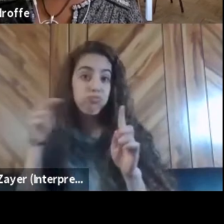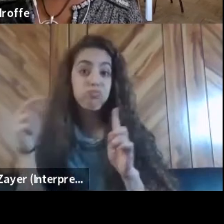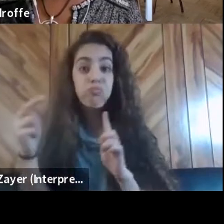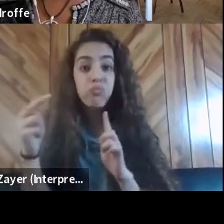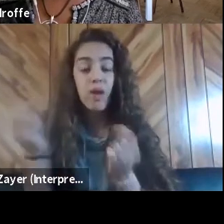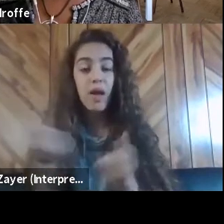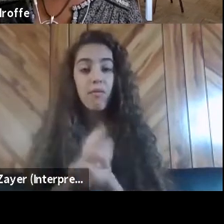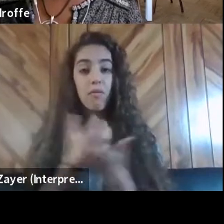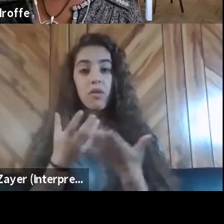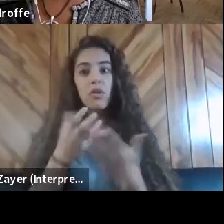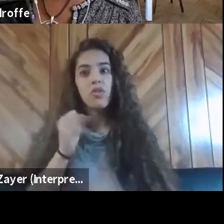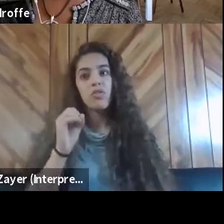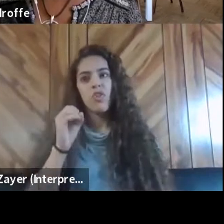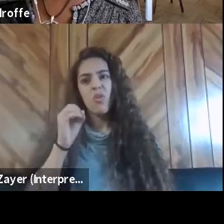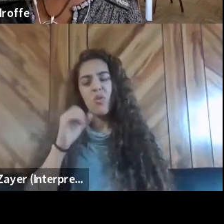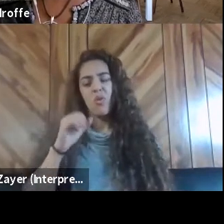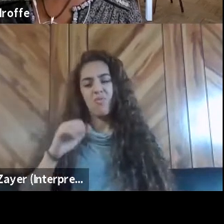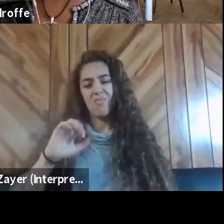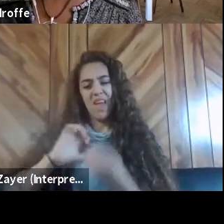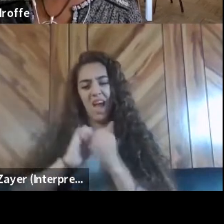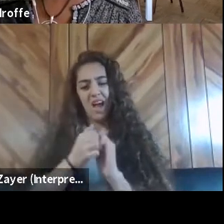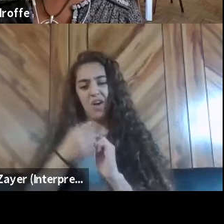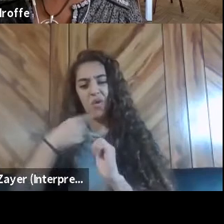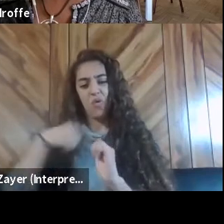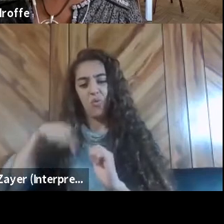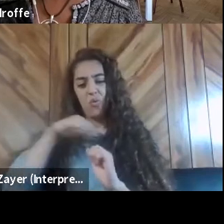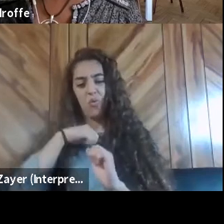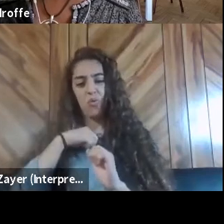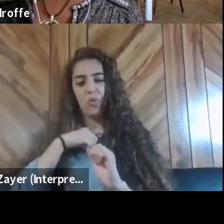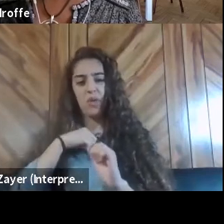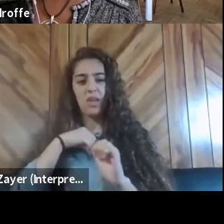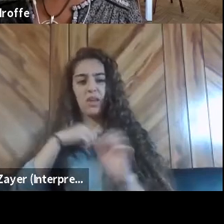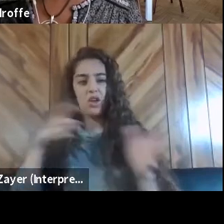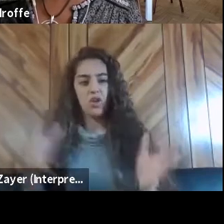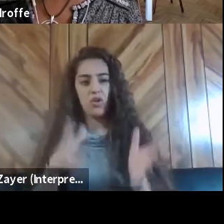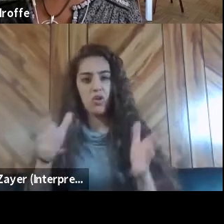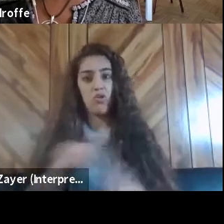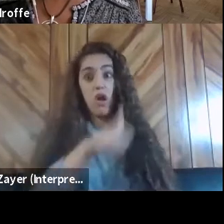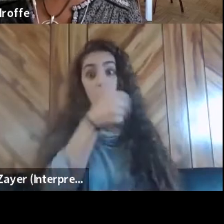people to even accept. And it's much harder when you're asking